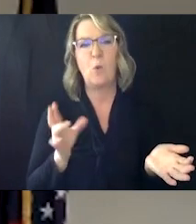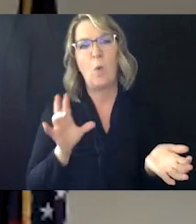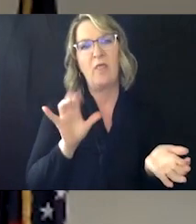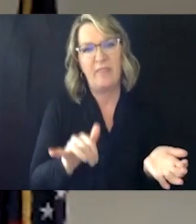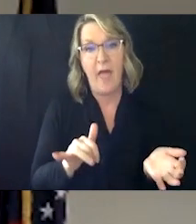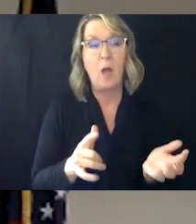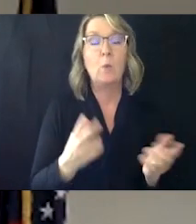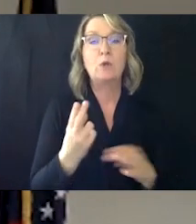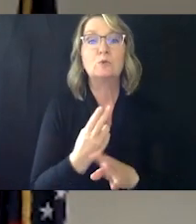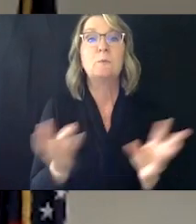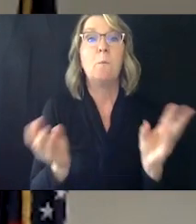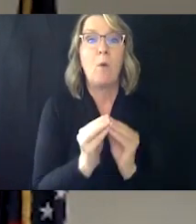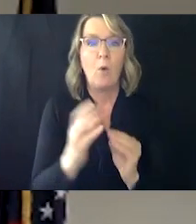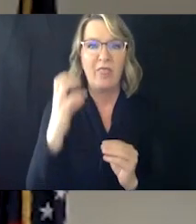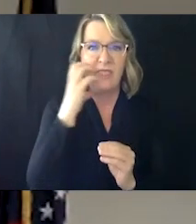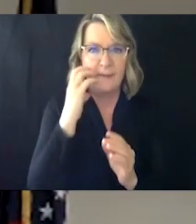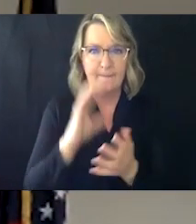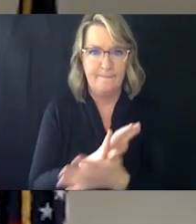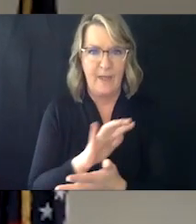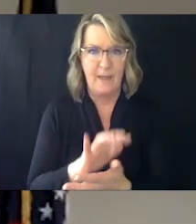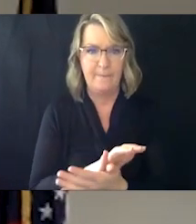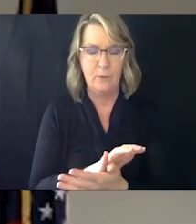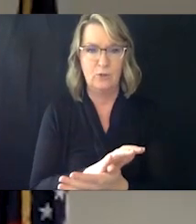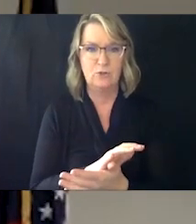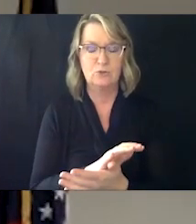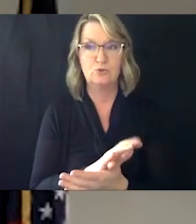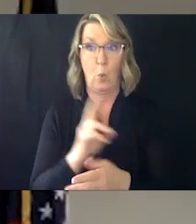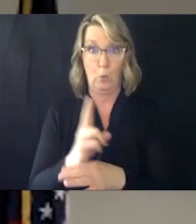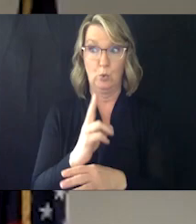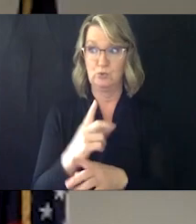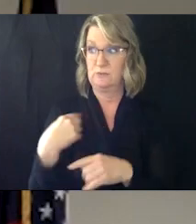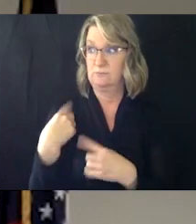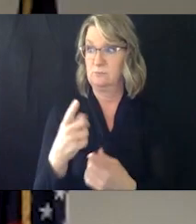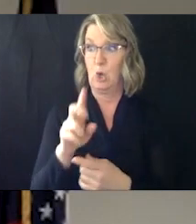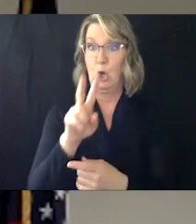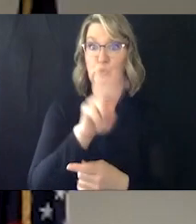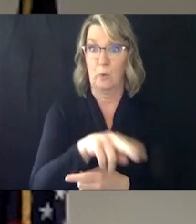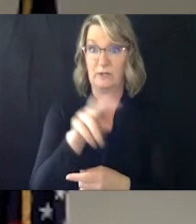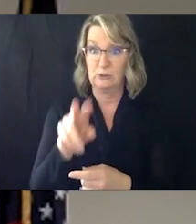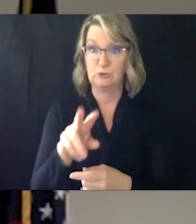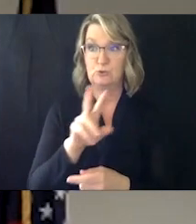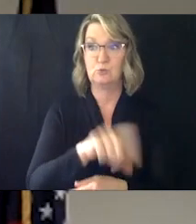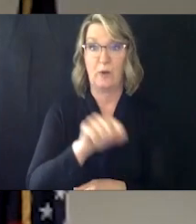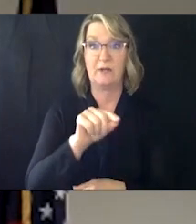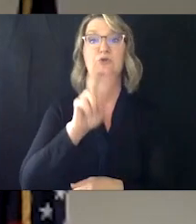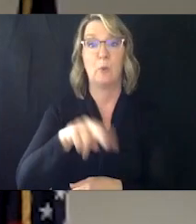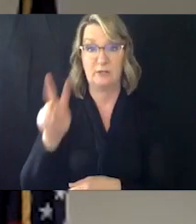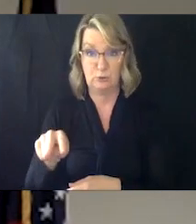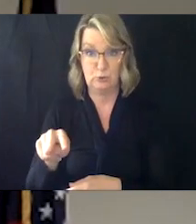we used that throughout all of 2022 including the August primary also another contributing factor